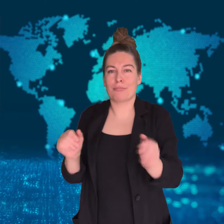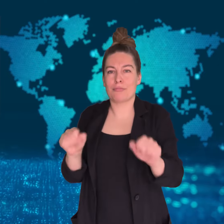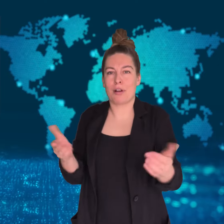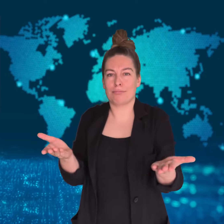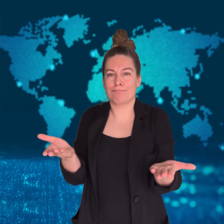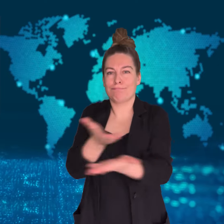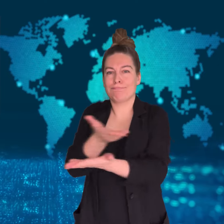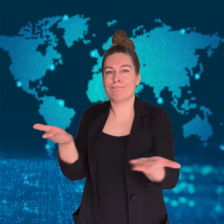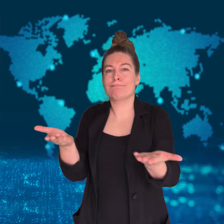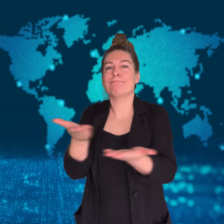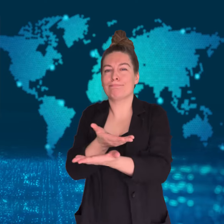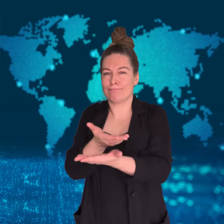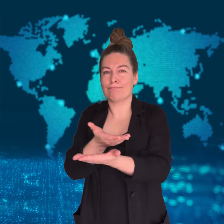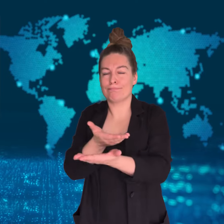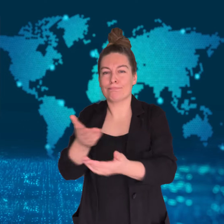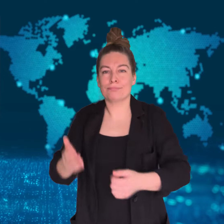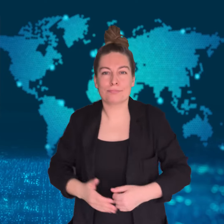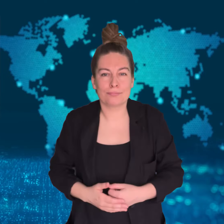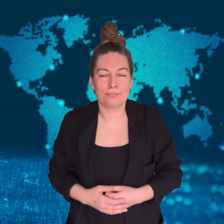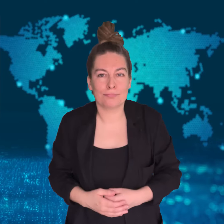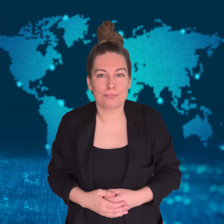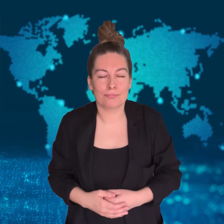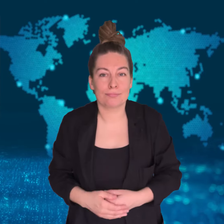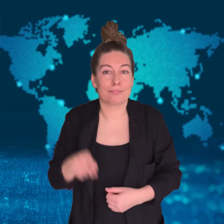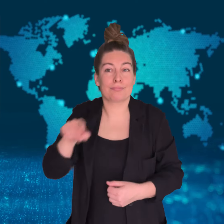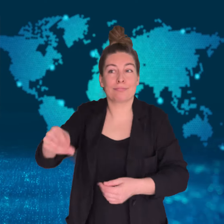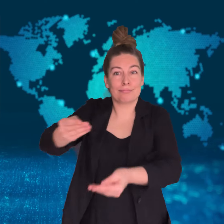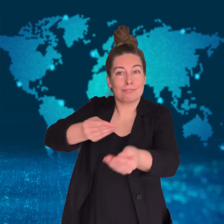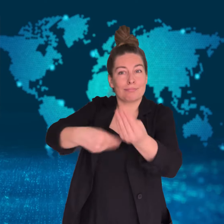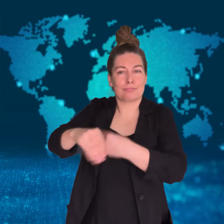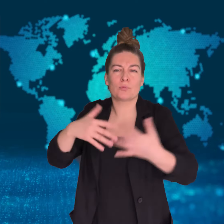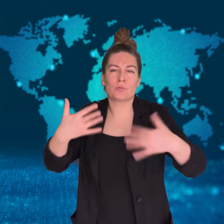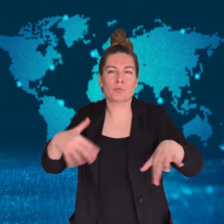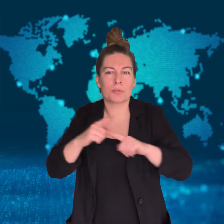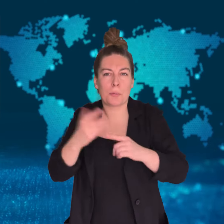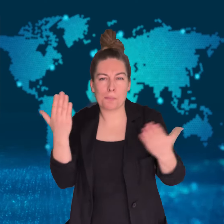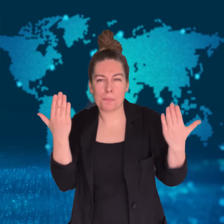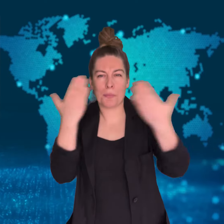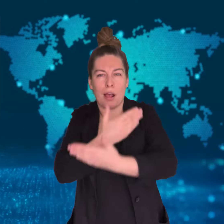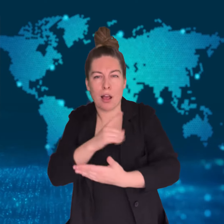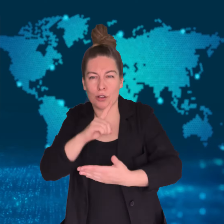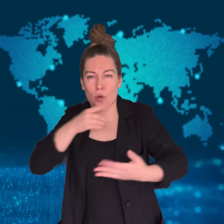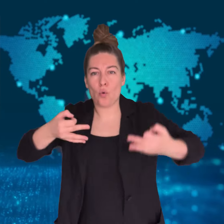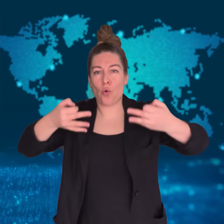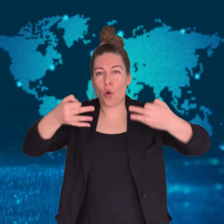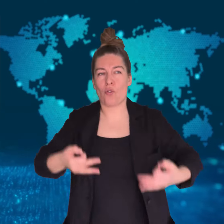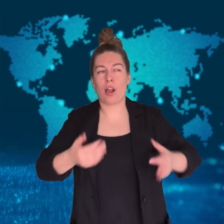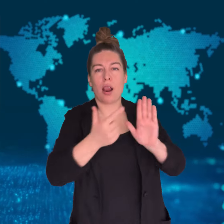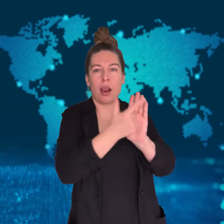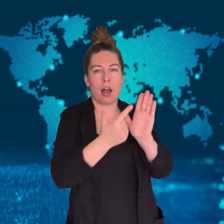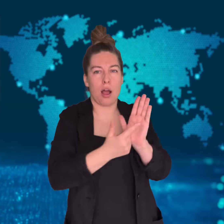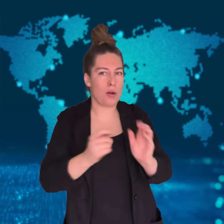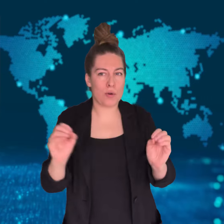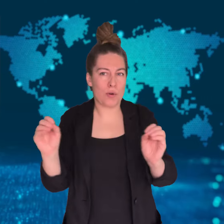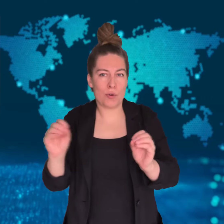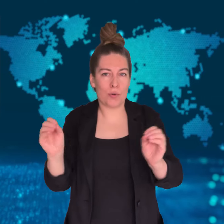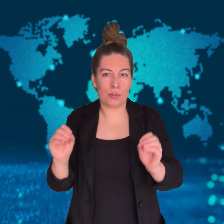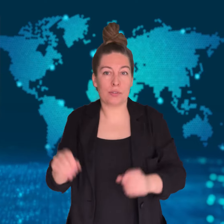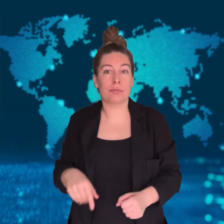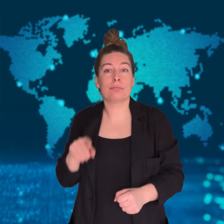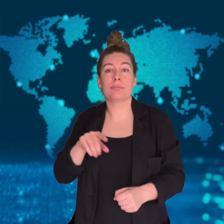gold and diamonds in illegal markets at his request.